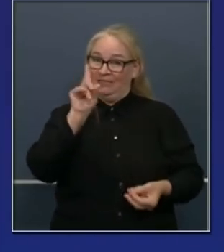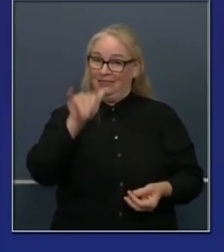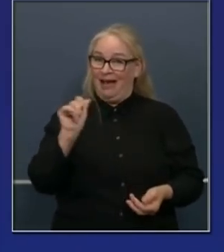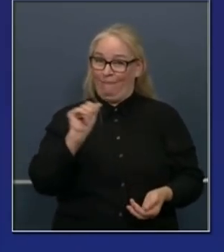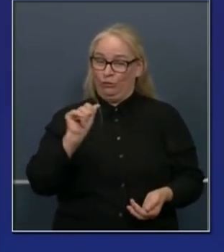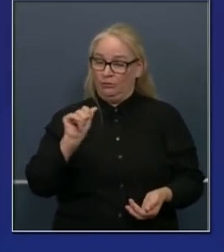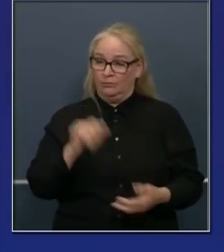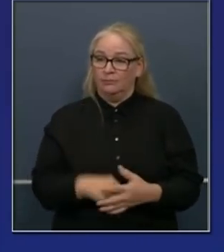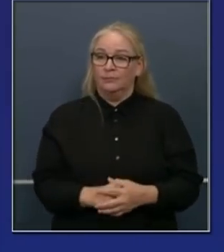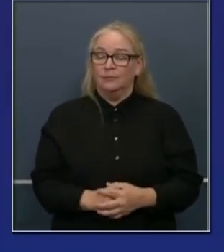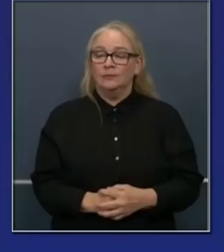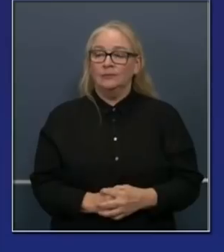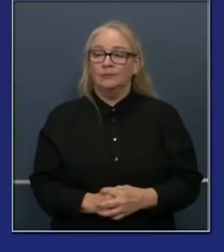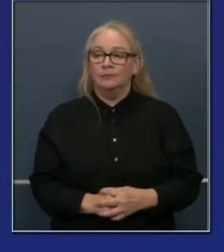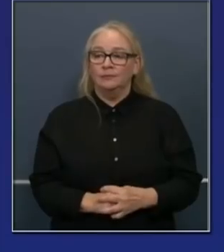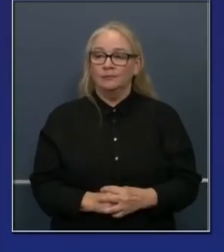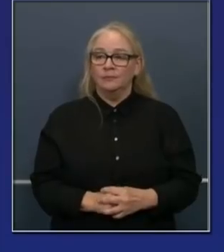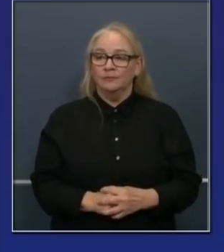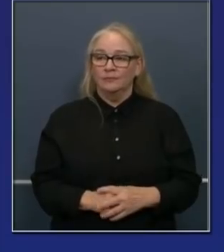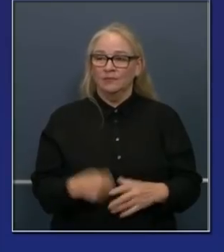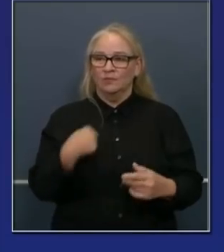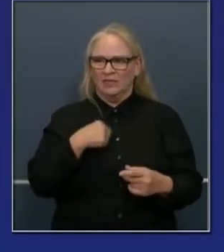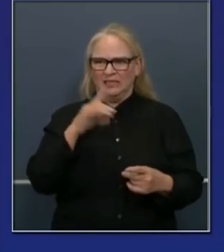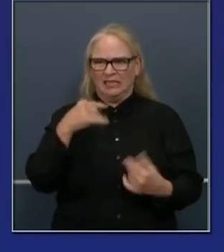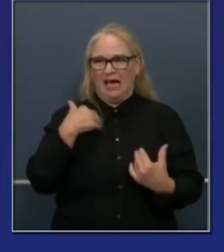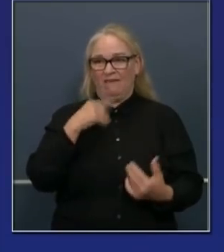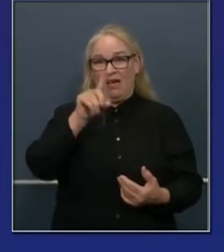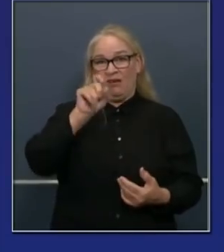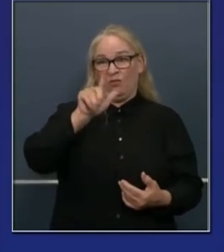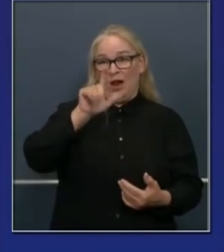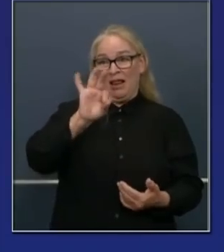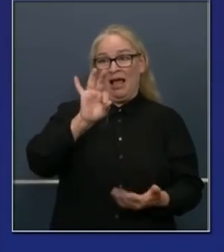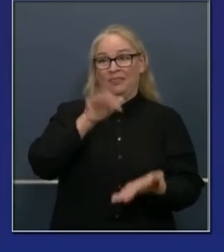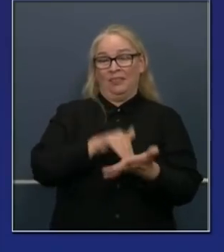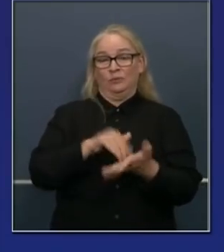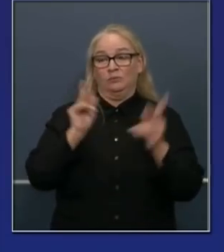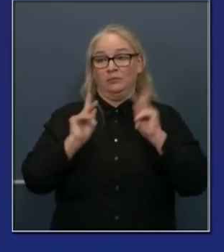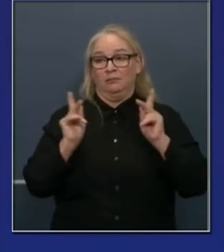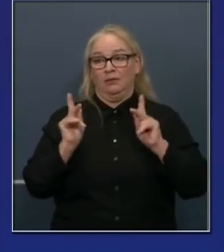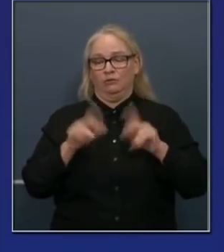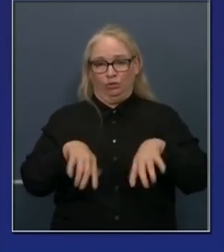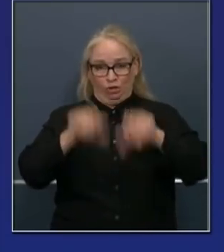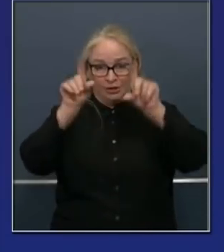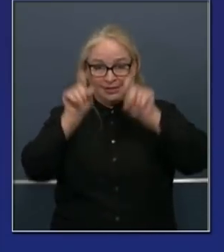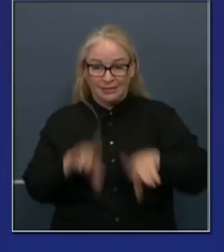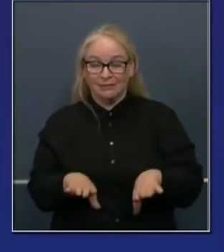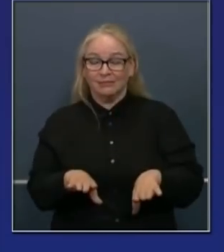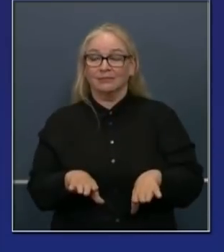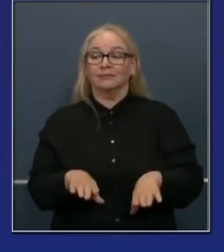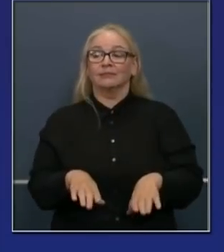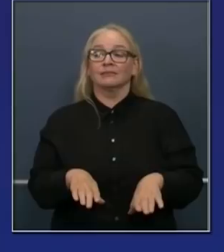RISE AND FALL OF THE NUMBER OF CASE COUNTS AS IT RELATES TO TOTAL NUMBER OF CASES THAT ARE